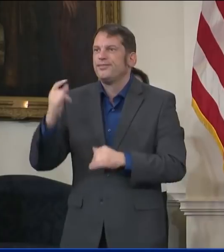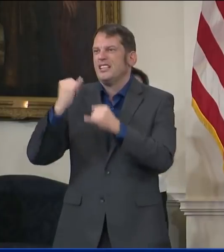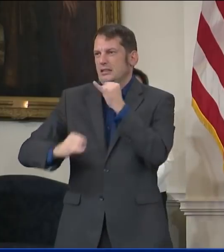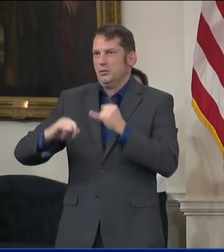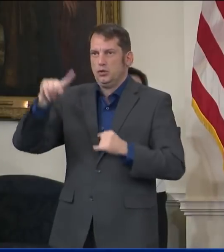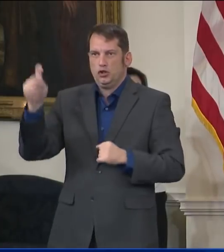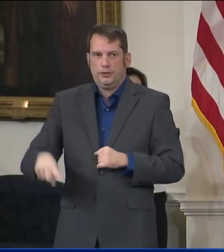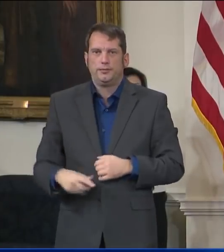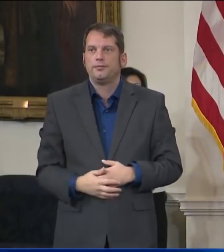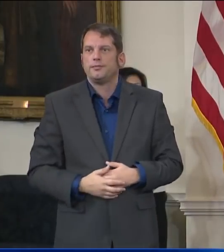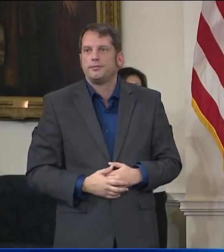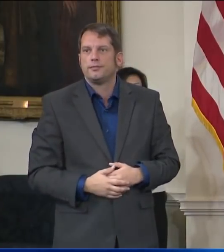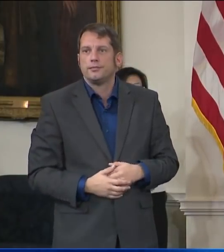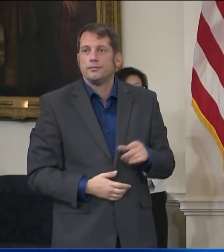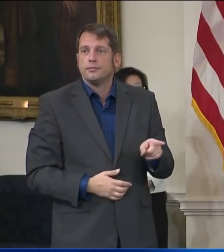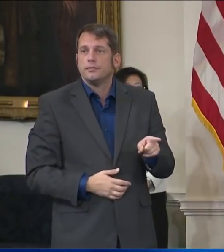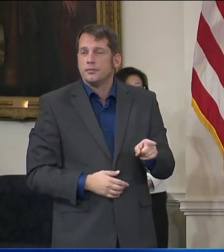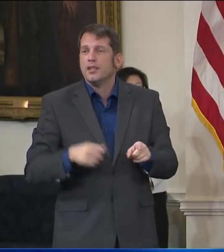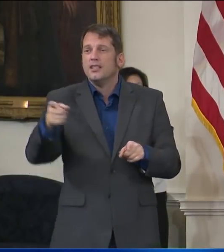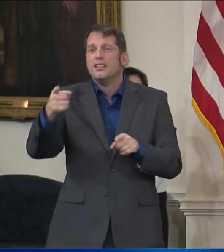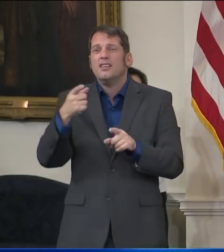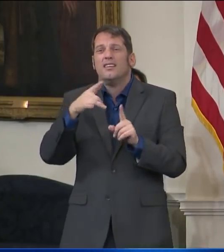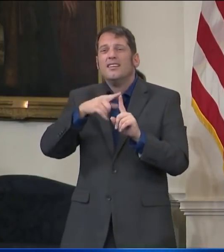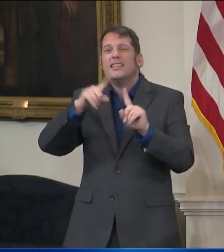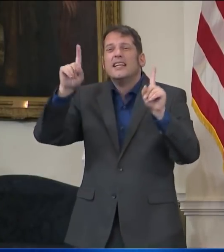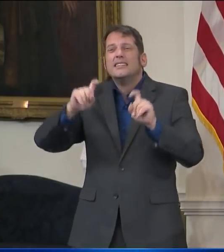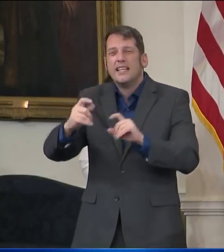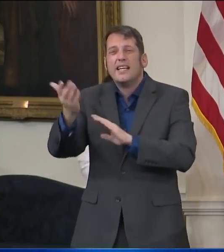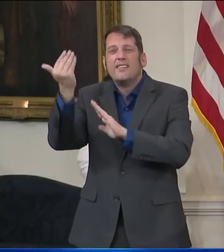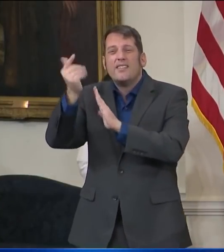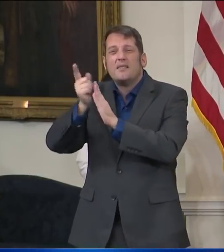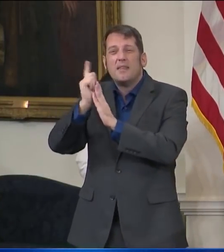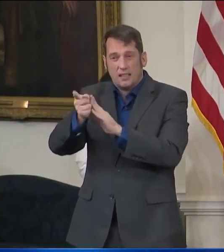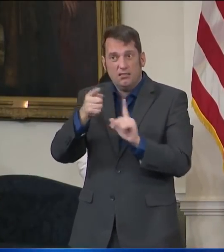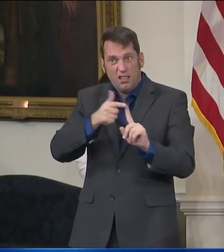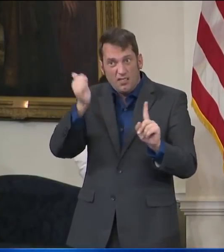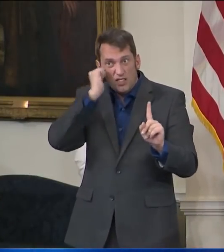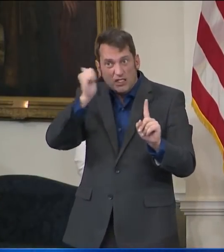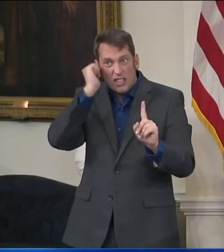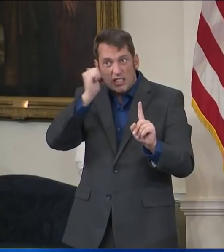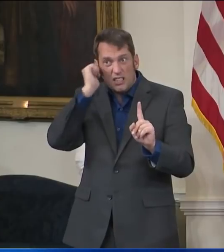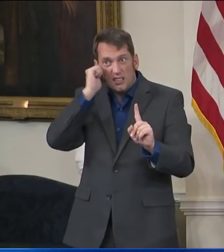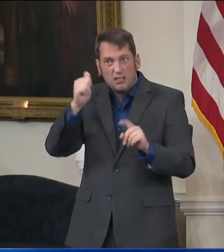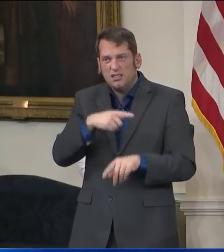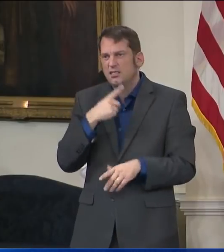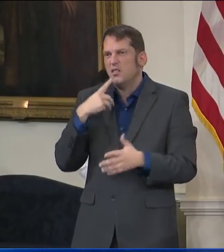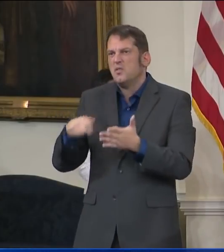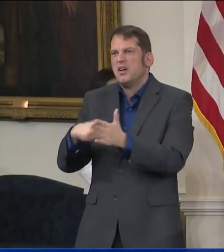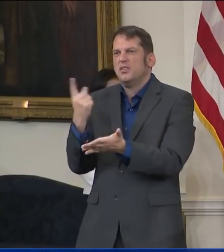THINK ABOUT THAT WE CERTAINLY WILL.